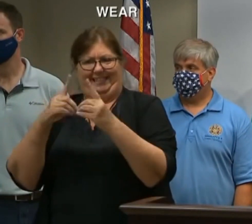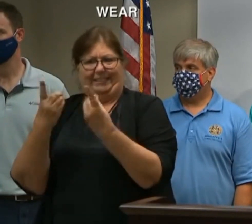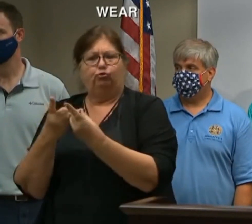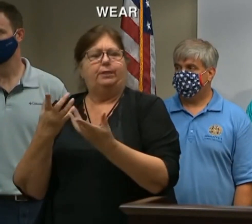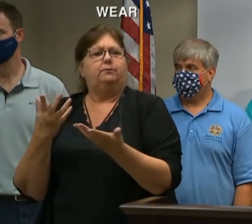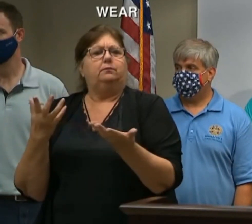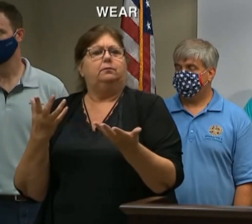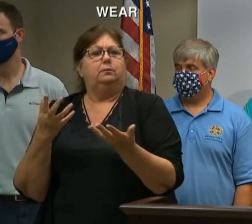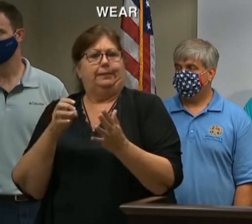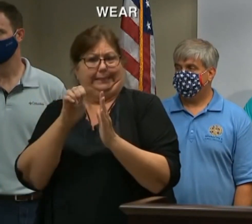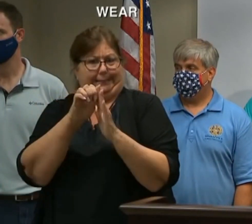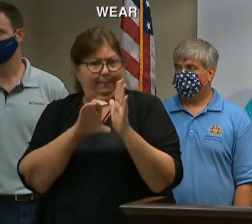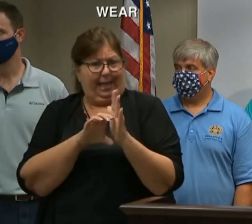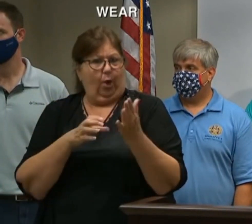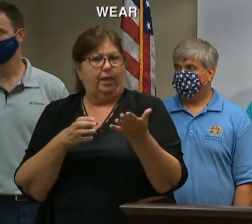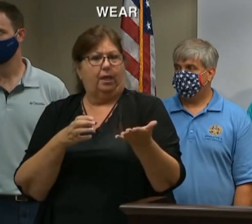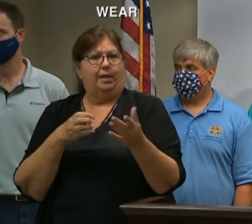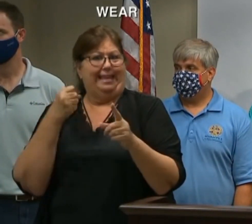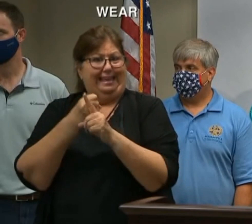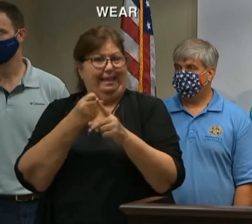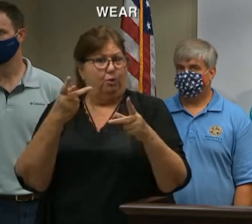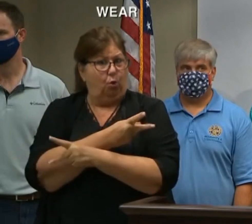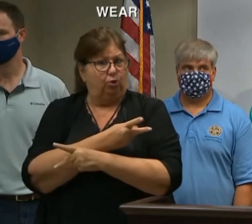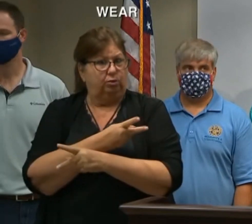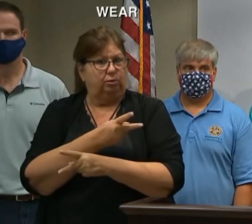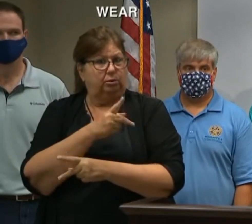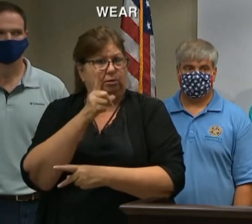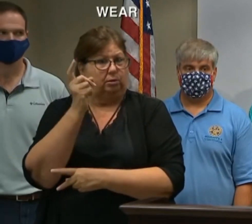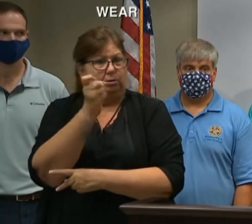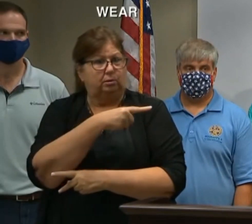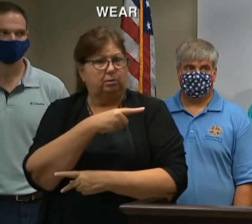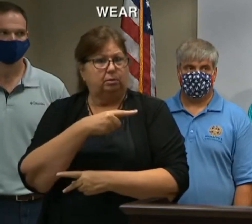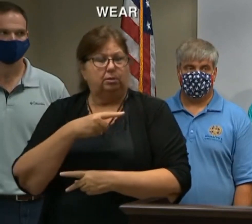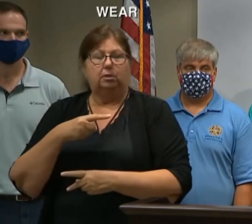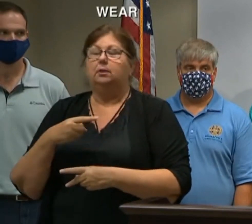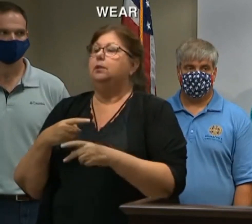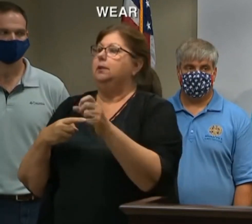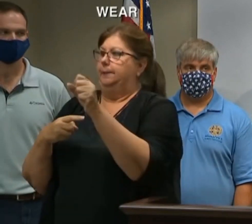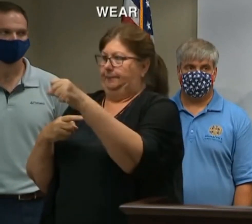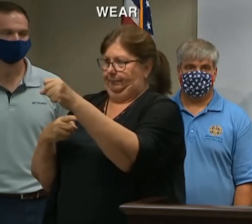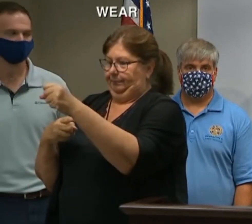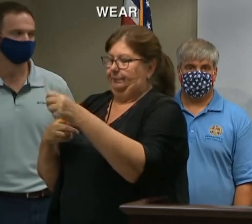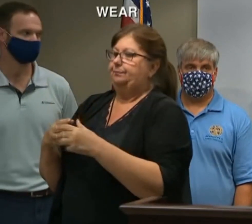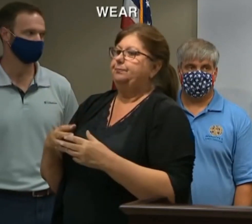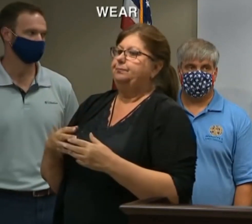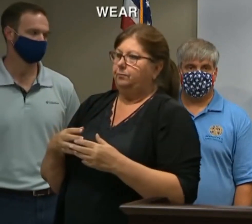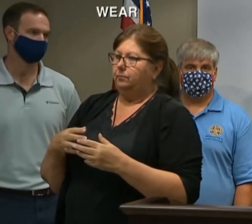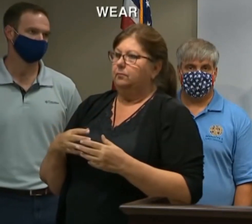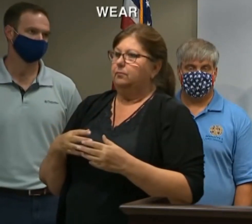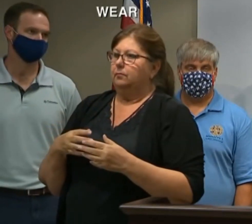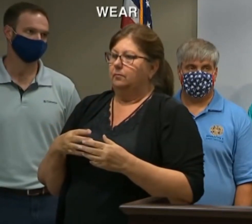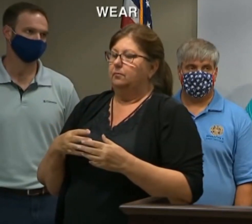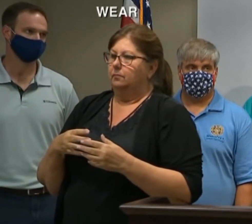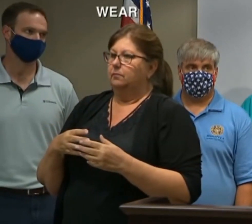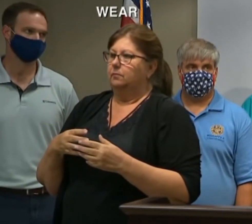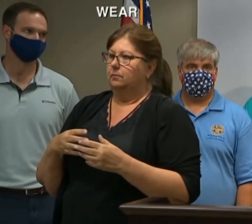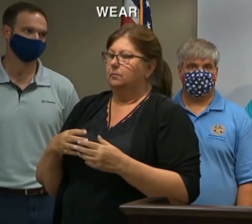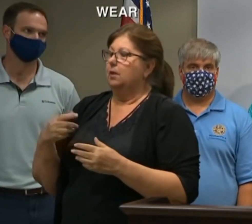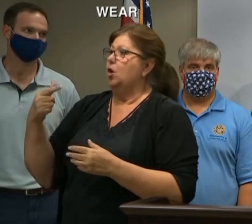was this gaming county hit the hardest by this yeah yeah i mean we we've seen uh flooding on the back side of gulf breeze that was